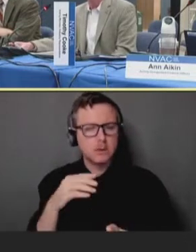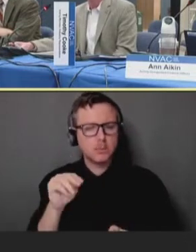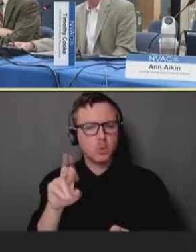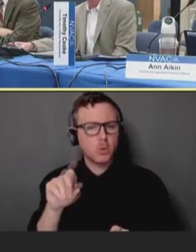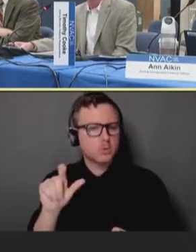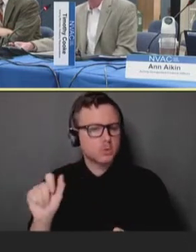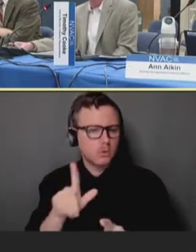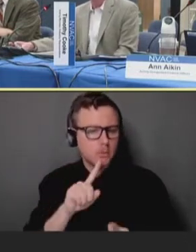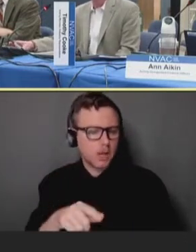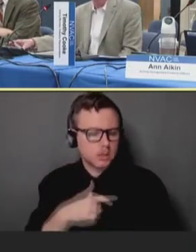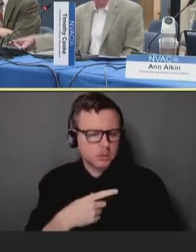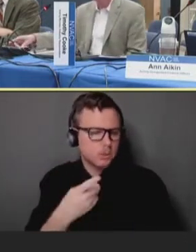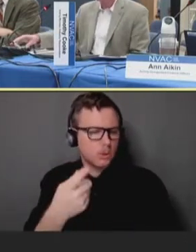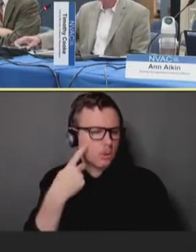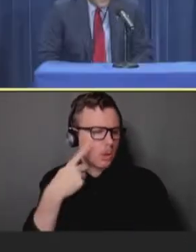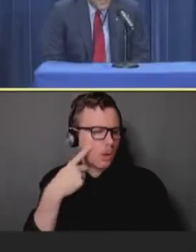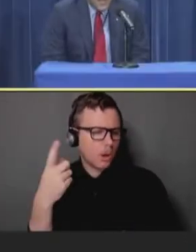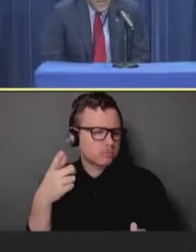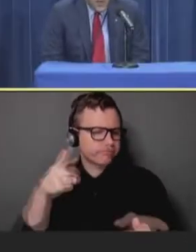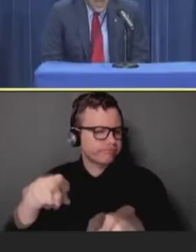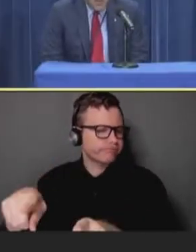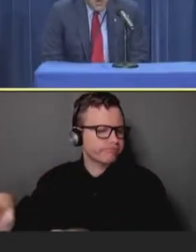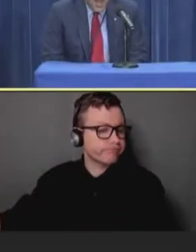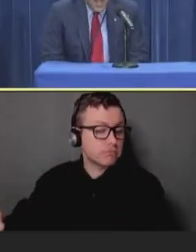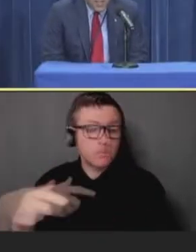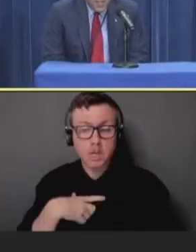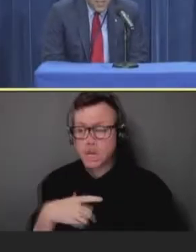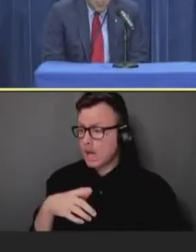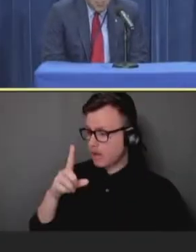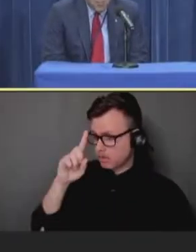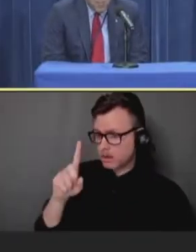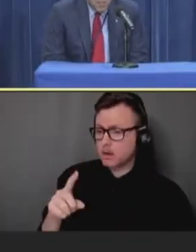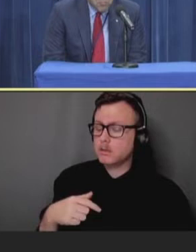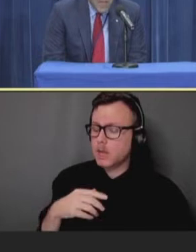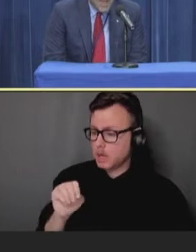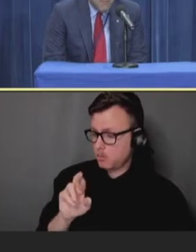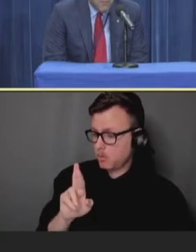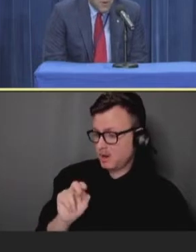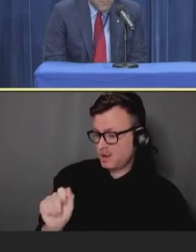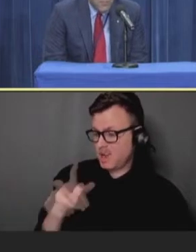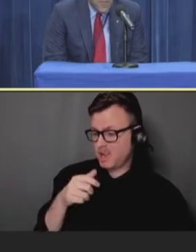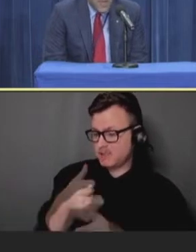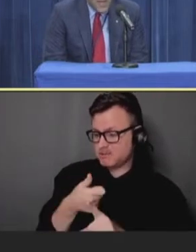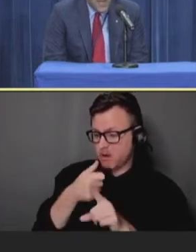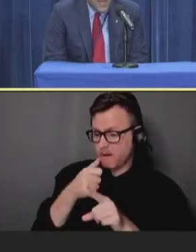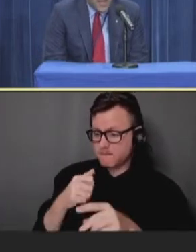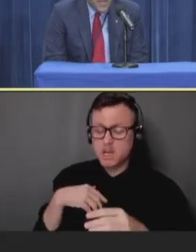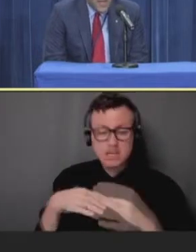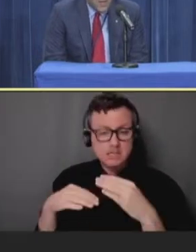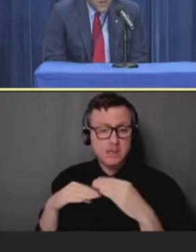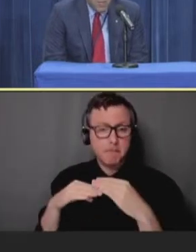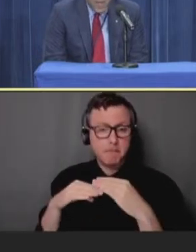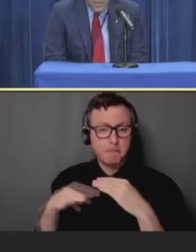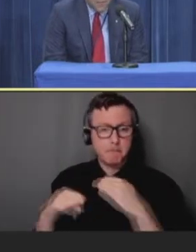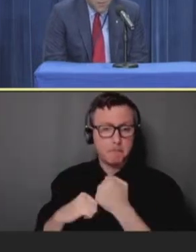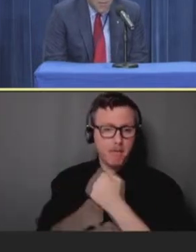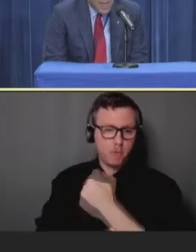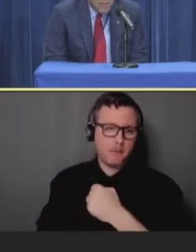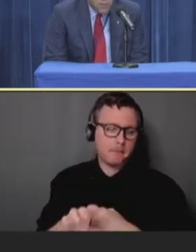Matthew Memoli: So, I think that, you know, mRNA is a platform and there are many different